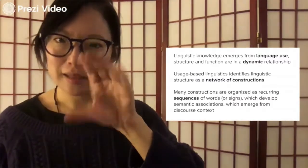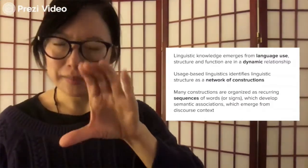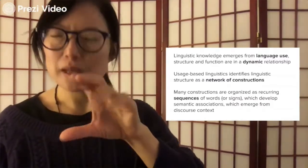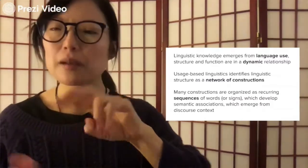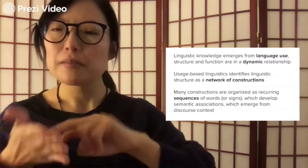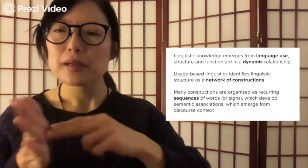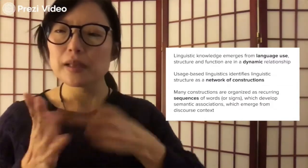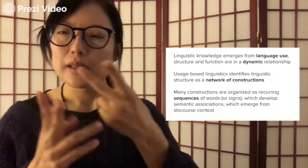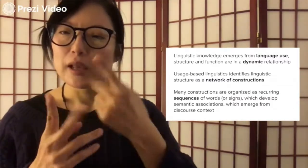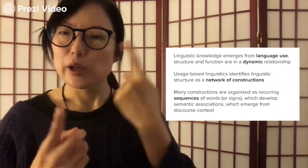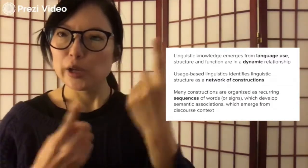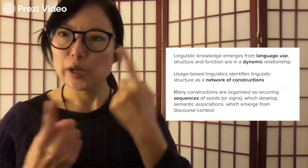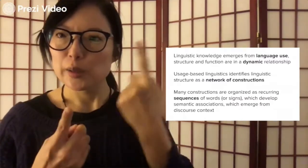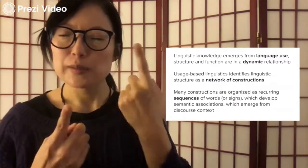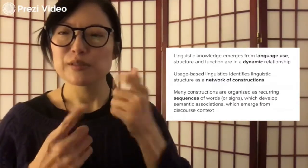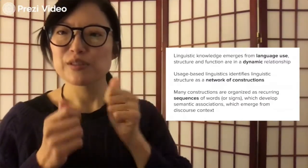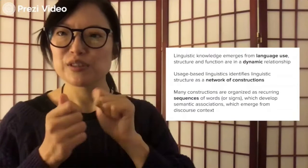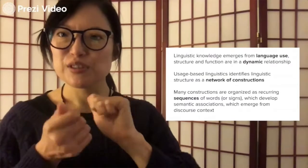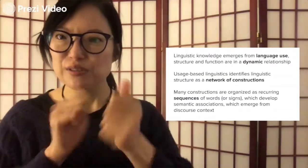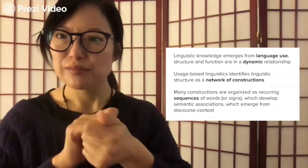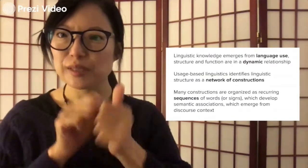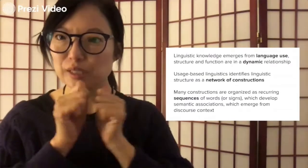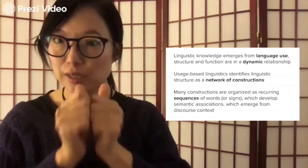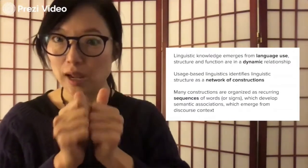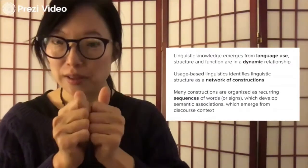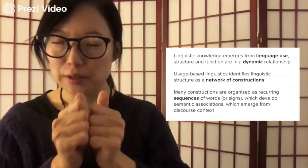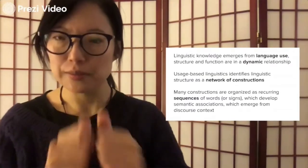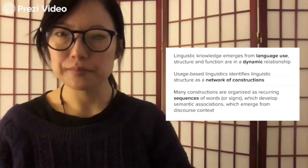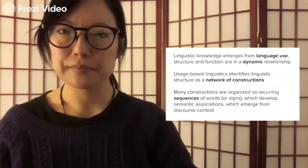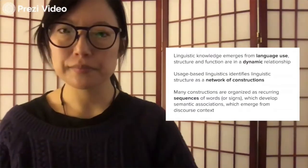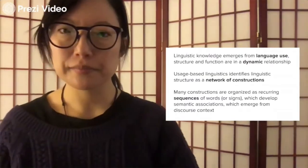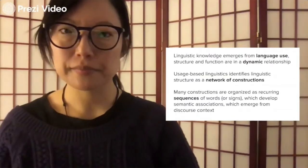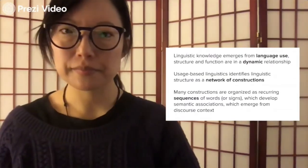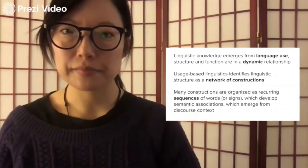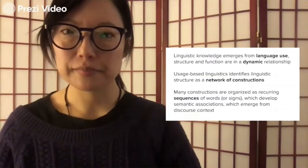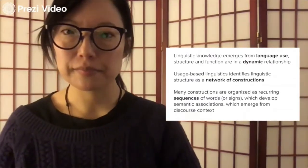dynamic relationship, which means they are changing